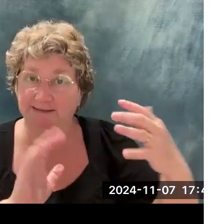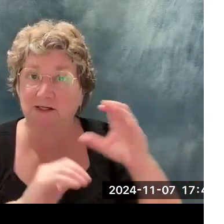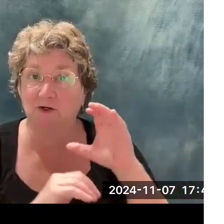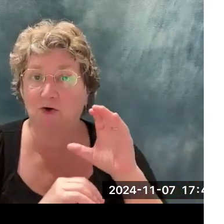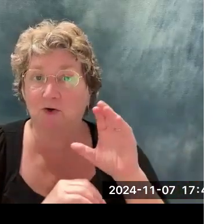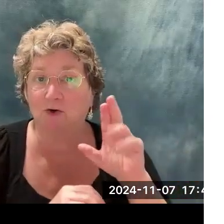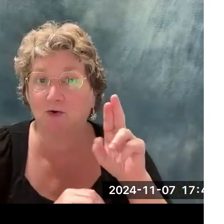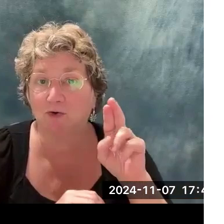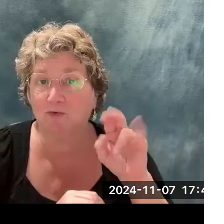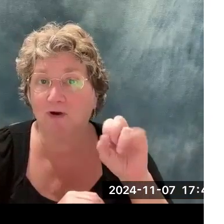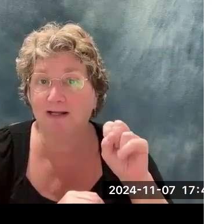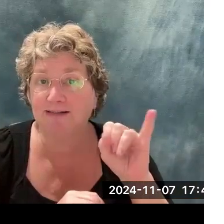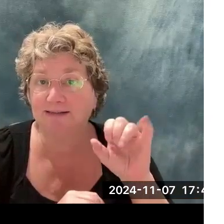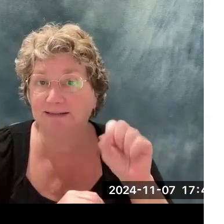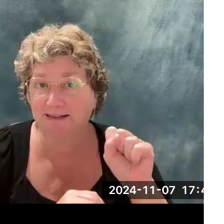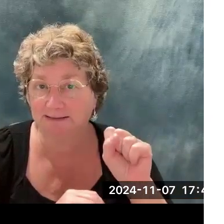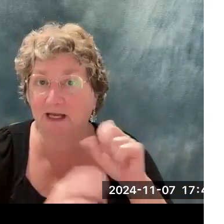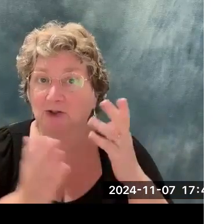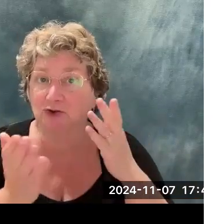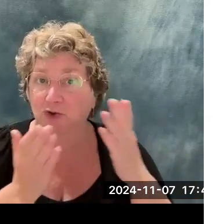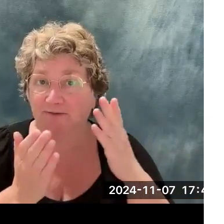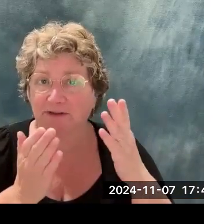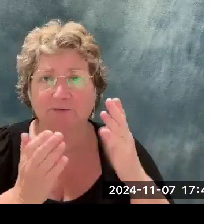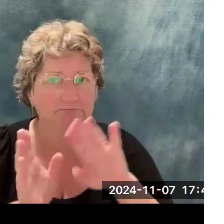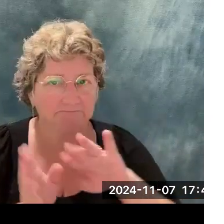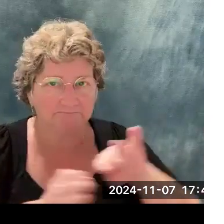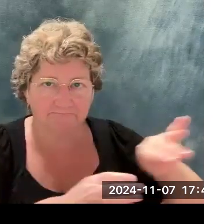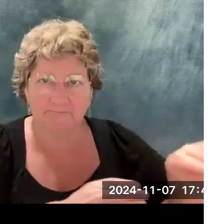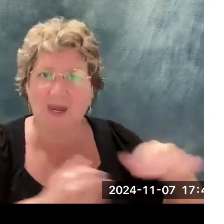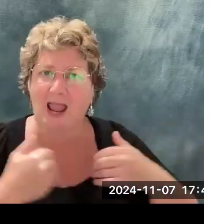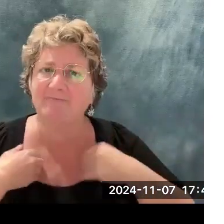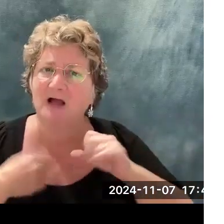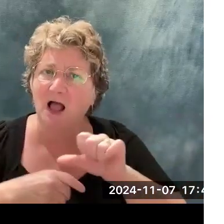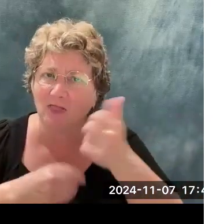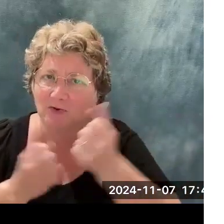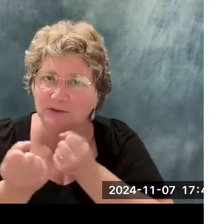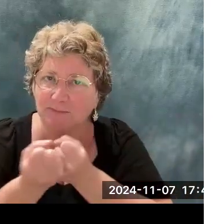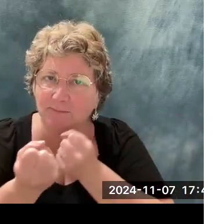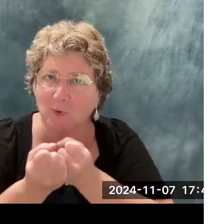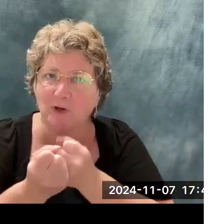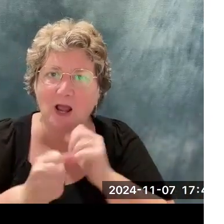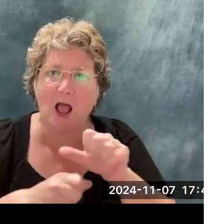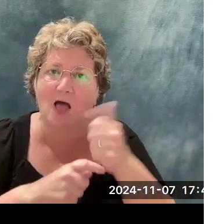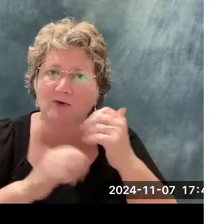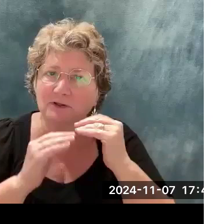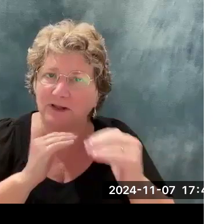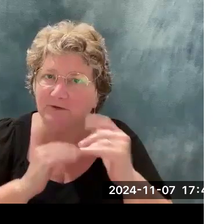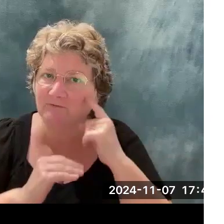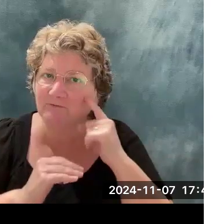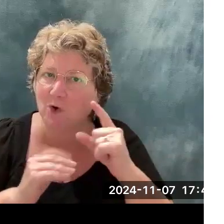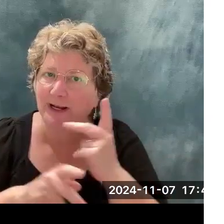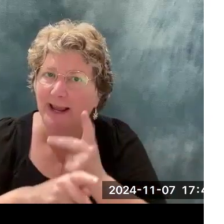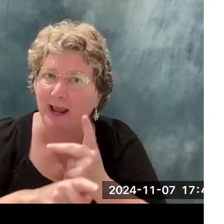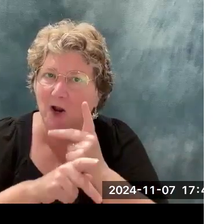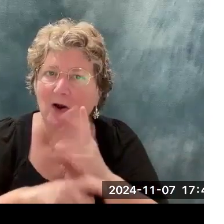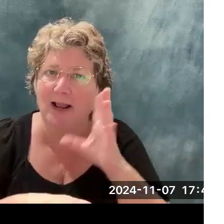levels of care that are offered through DMH operative, DMH-funded programs and agencies that include outpatient individual and group